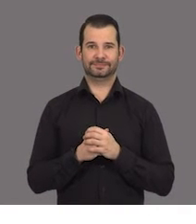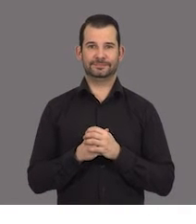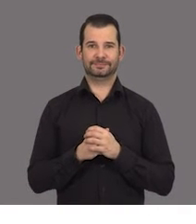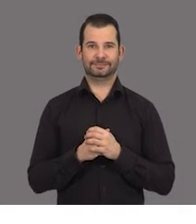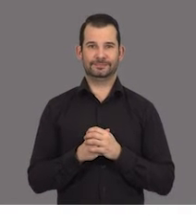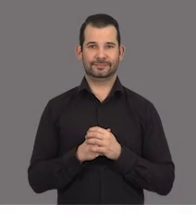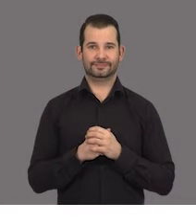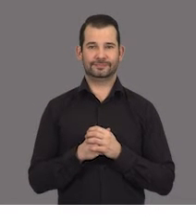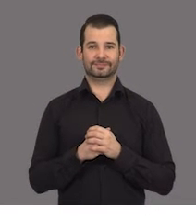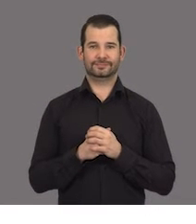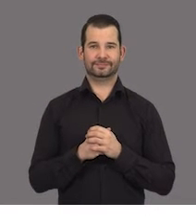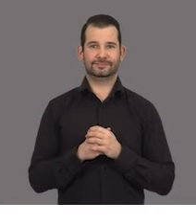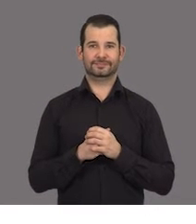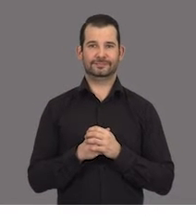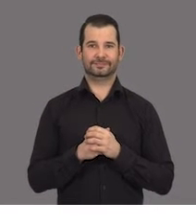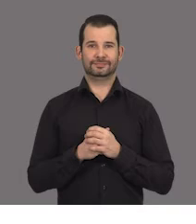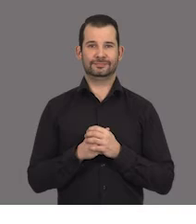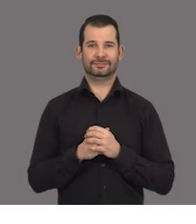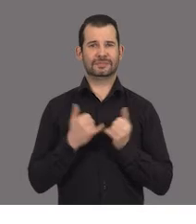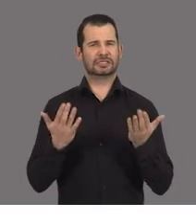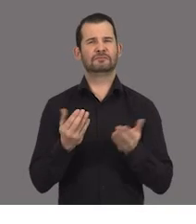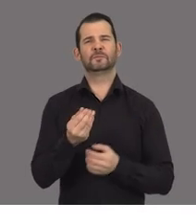Here are a few more commonly used terms: